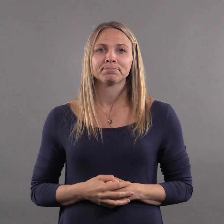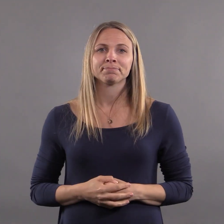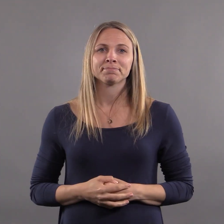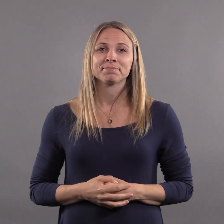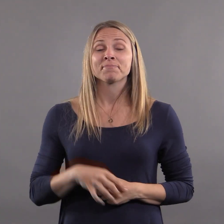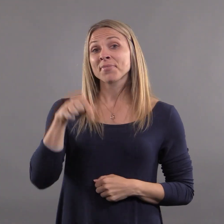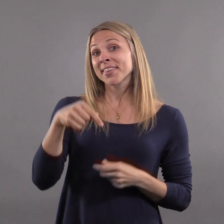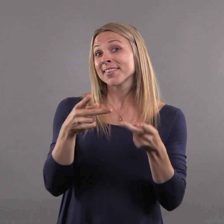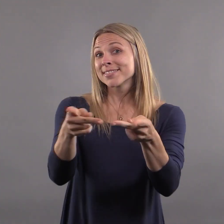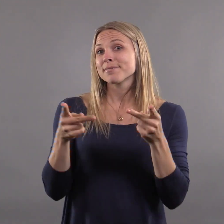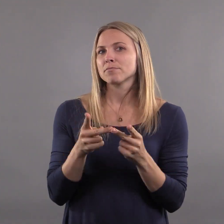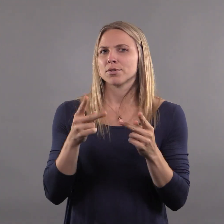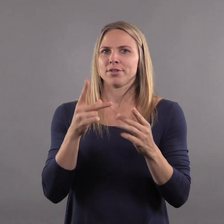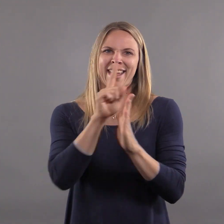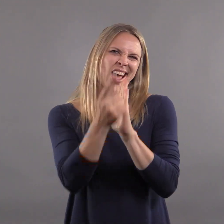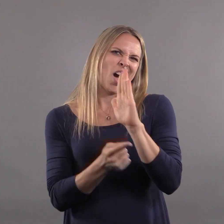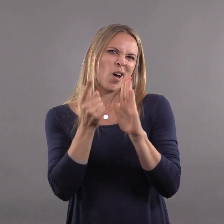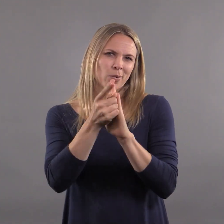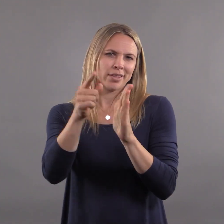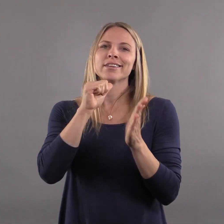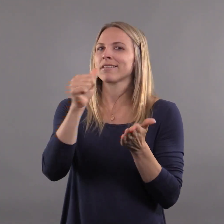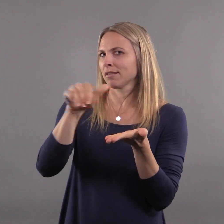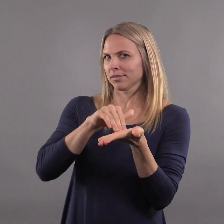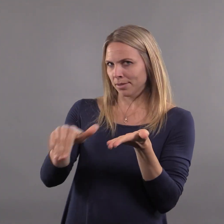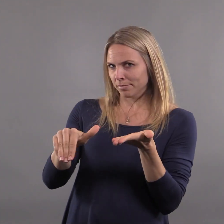This position is hourly, non-exempt,